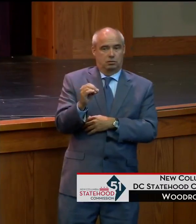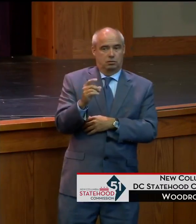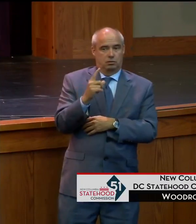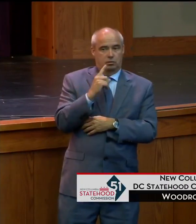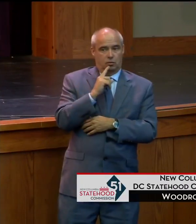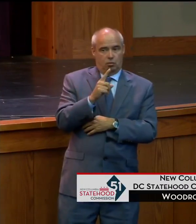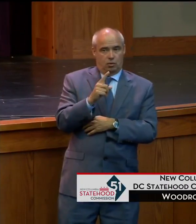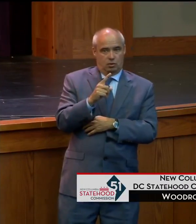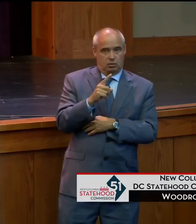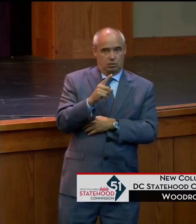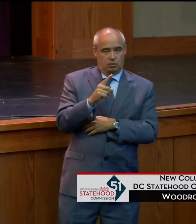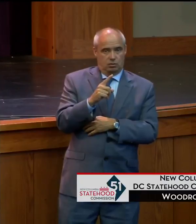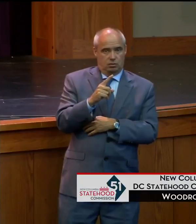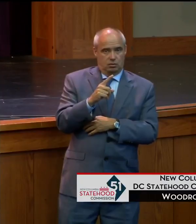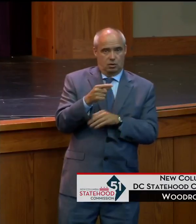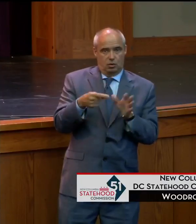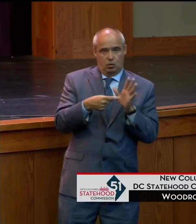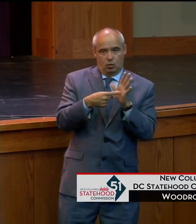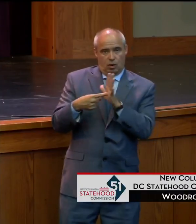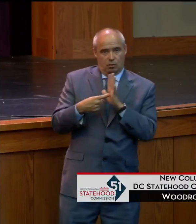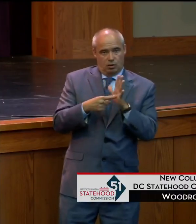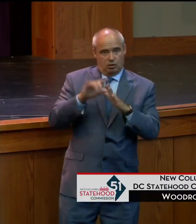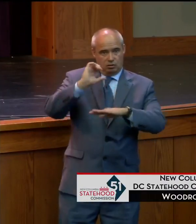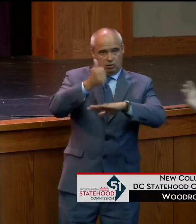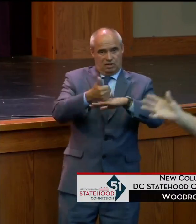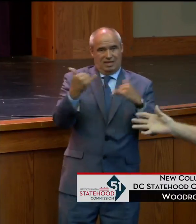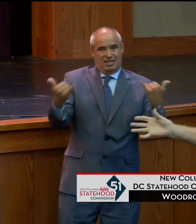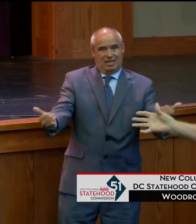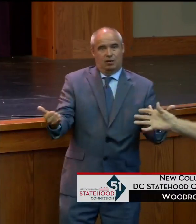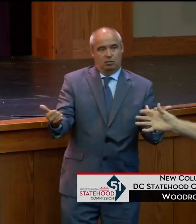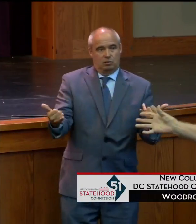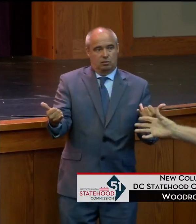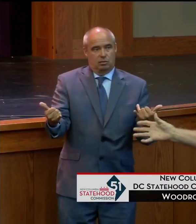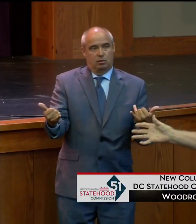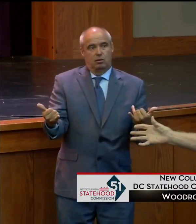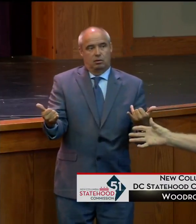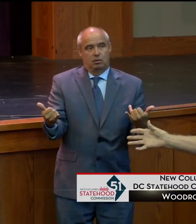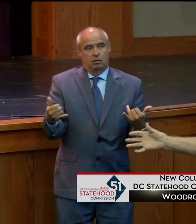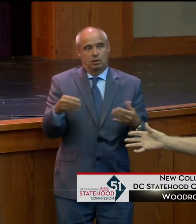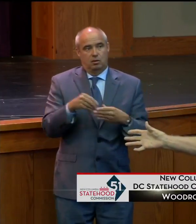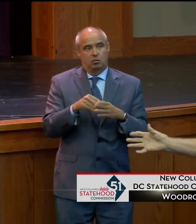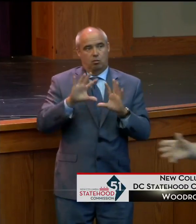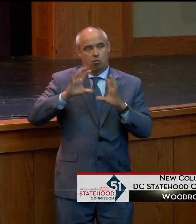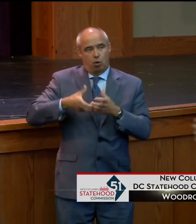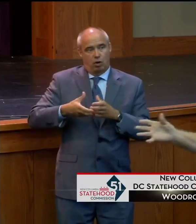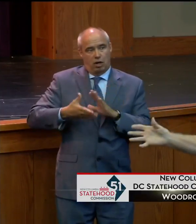PROPORTIONAL REPRESENTATION IN PLACE WHICH IS NOW IN PARTY OPERATIONS.